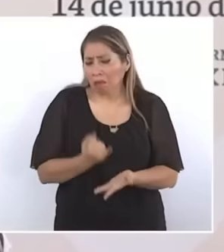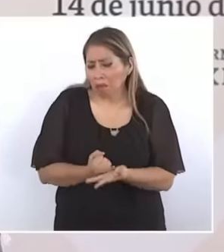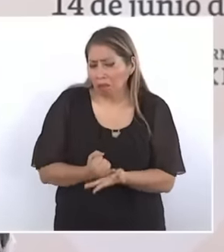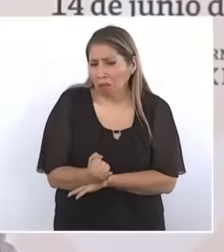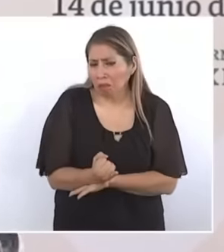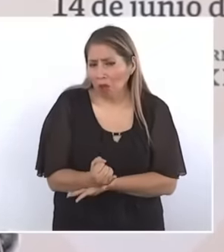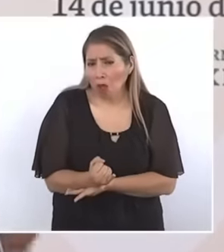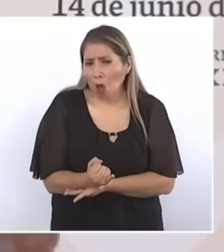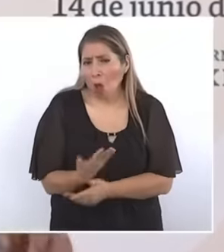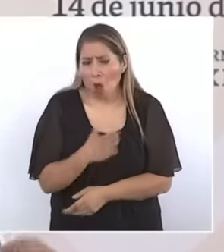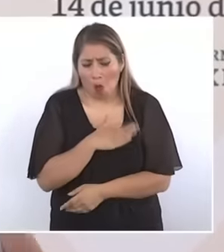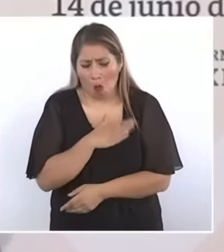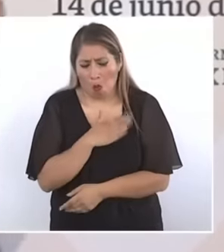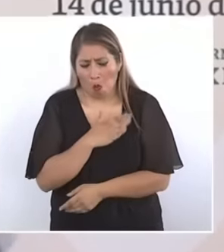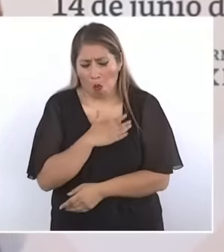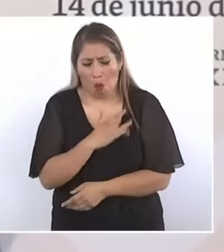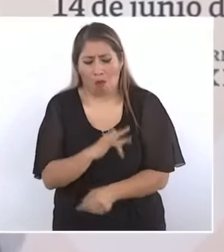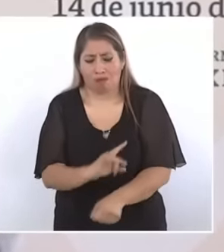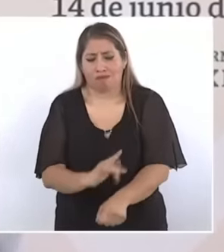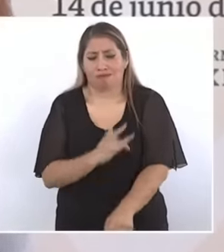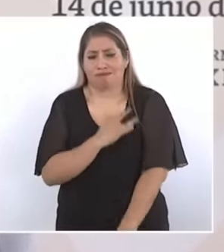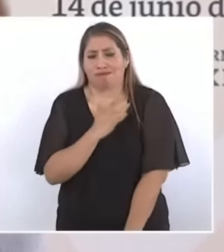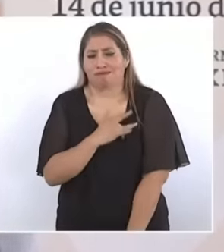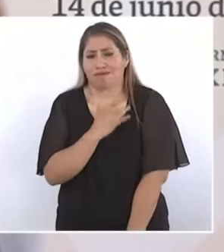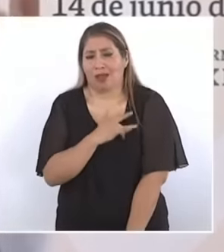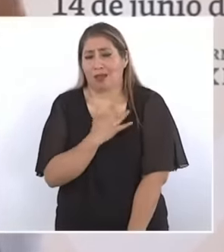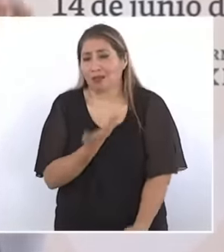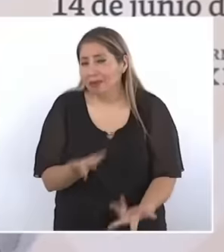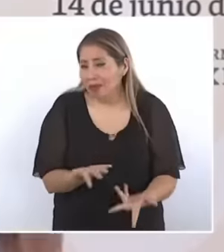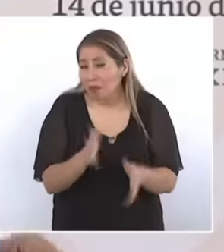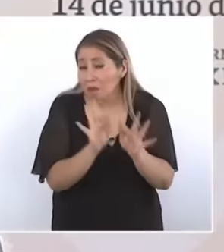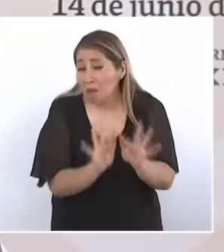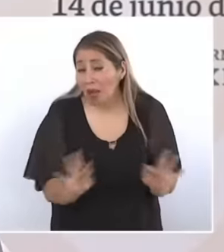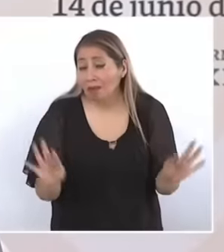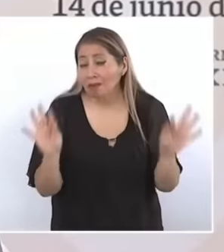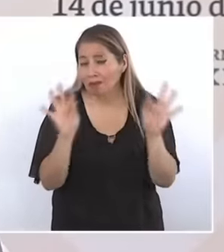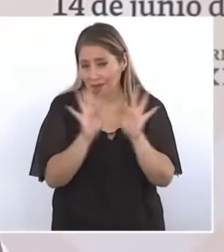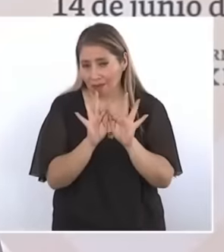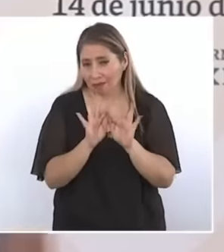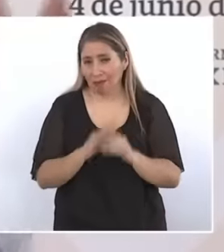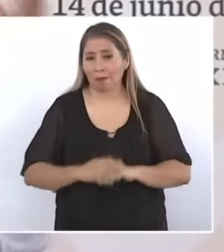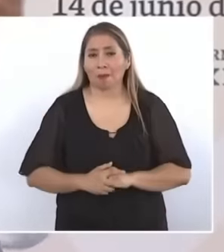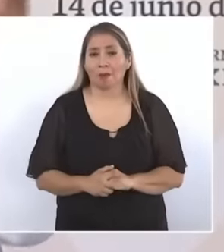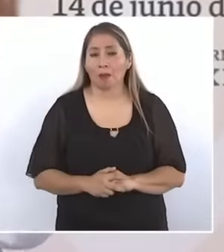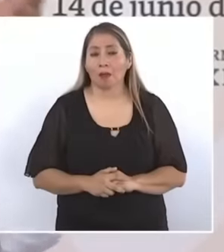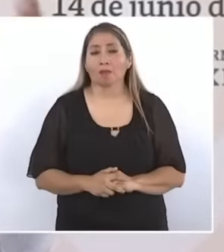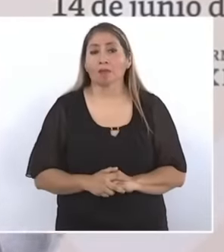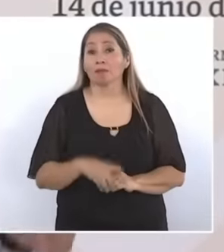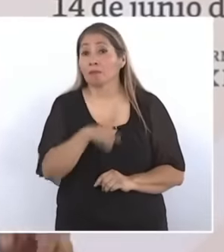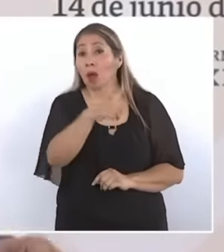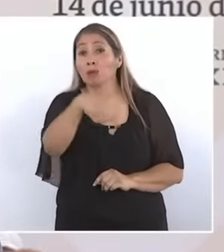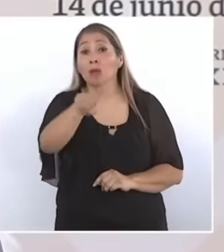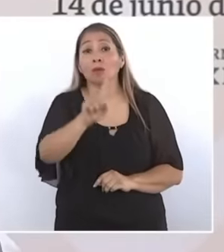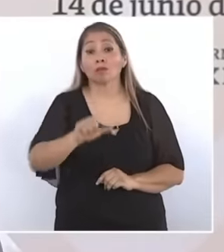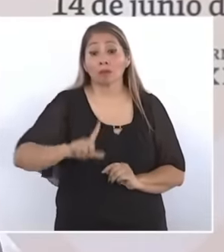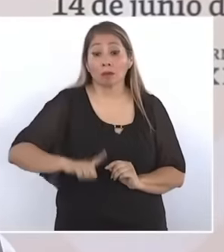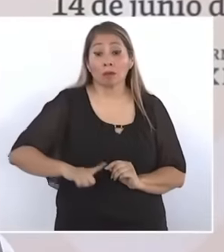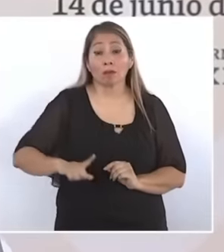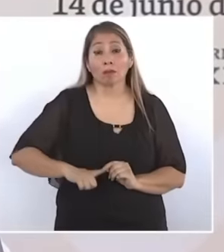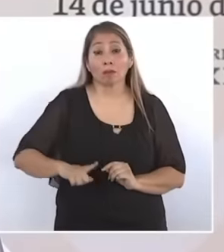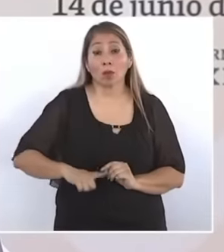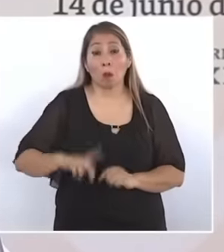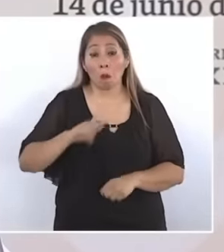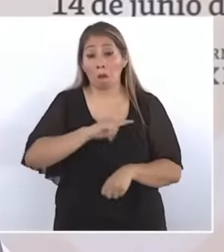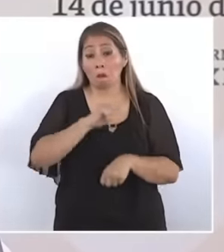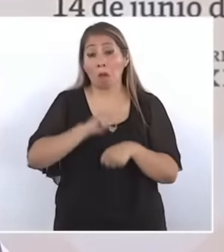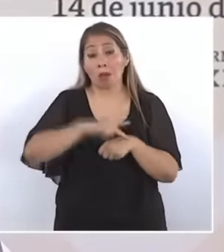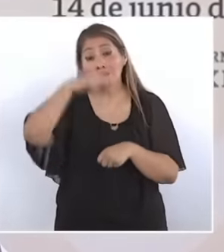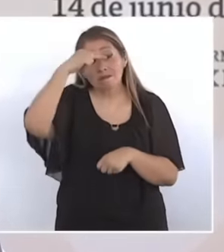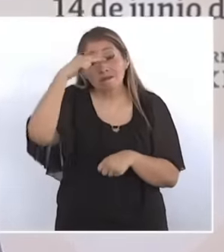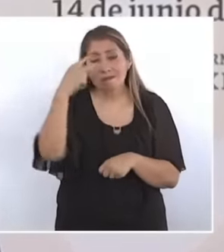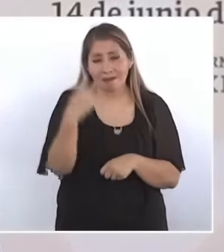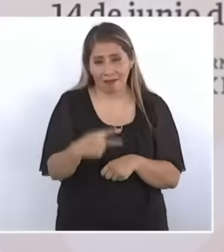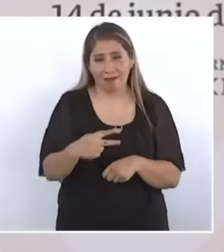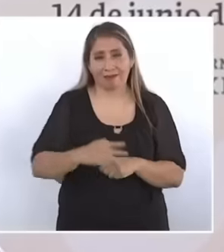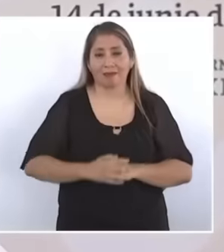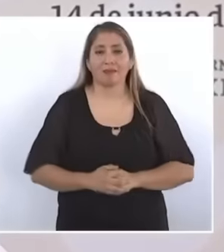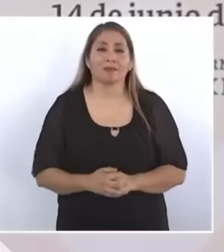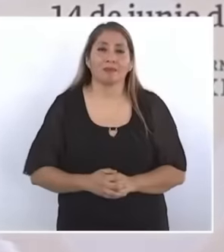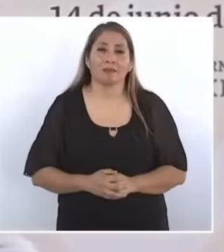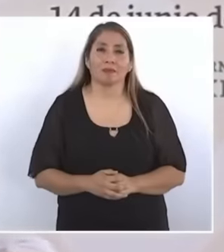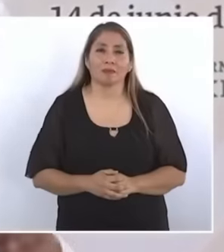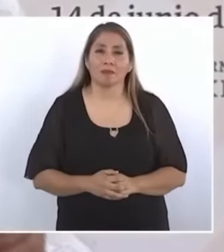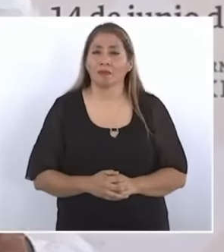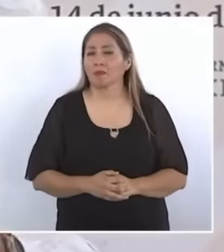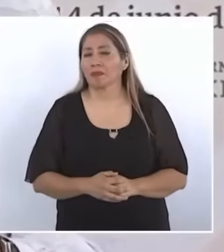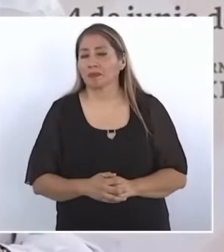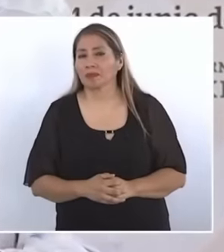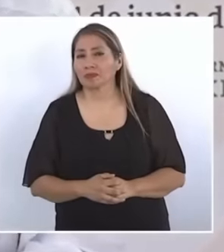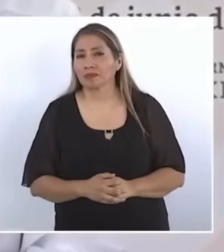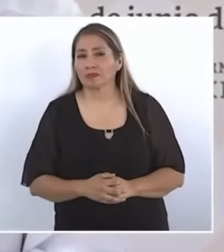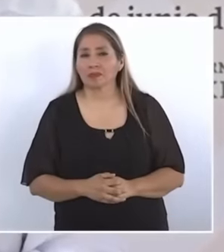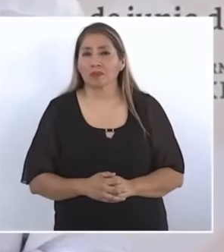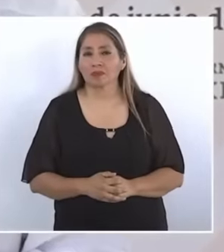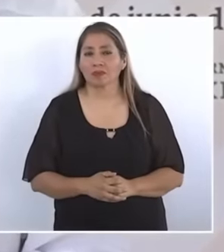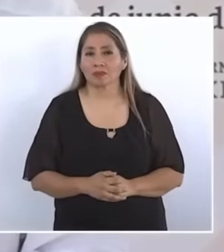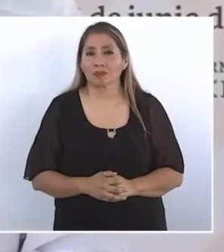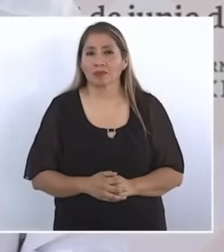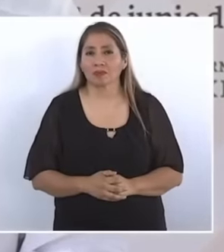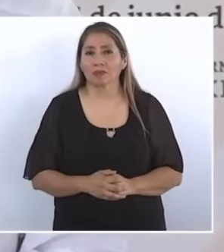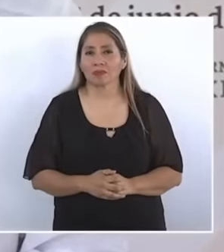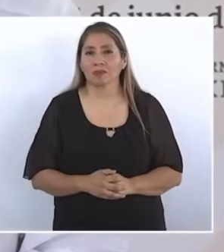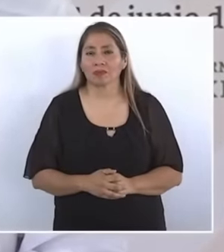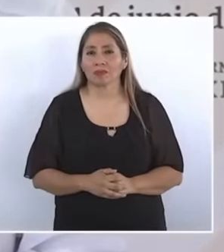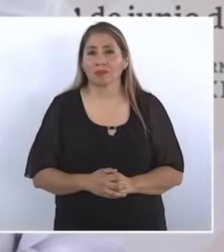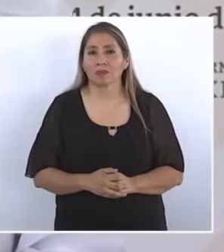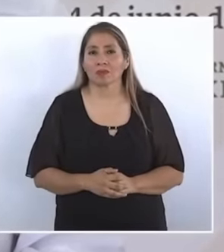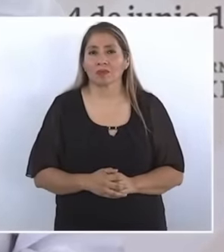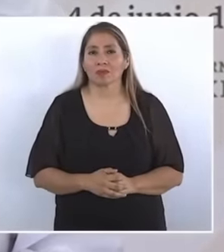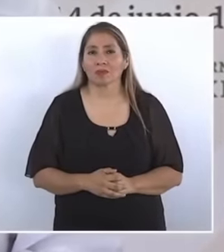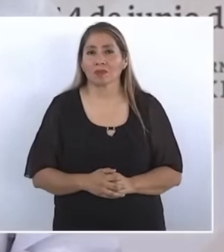feelings that is the most important thing to govern a country having